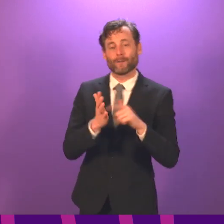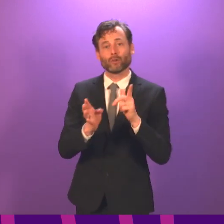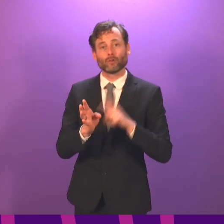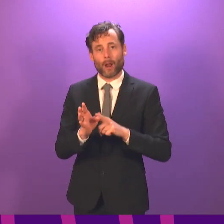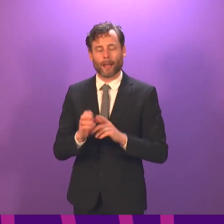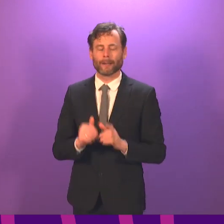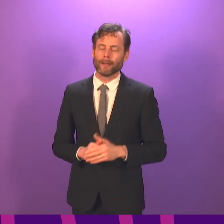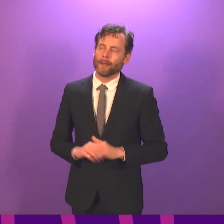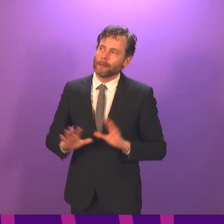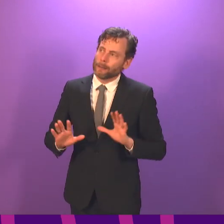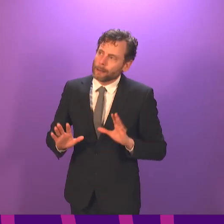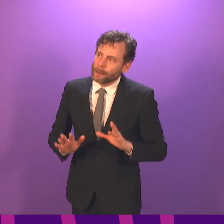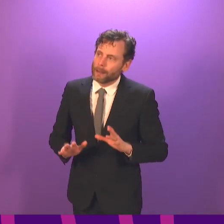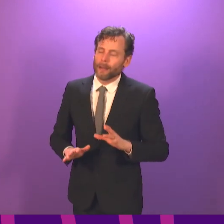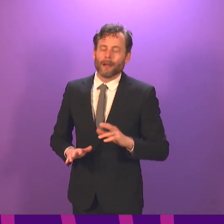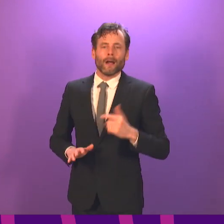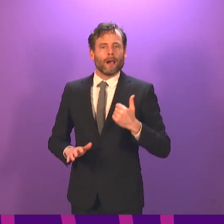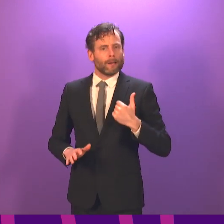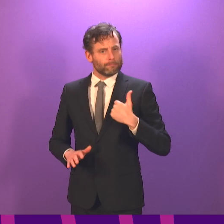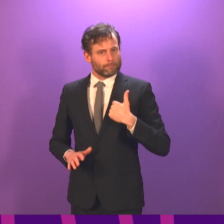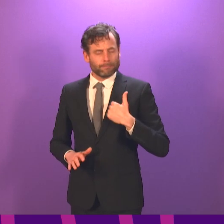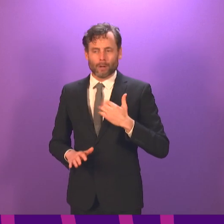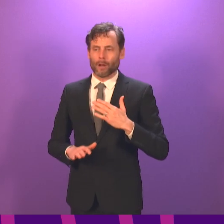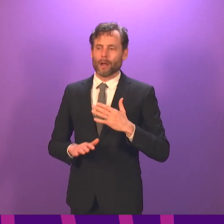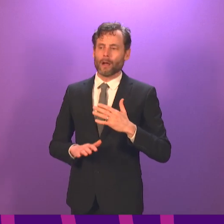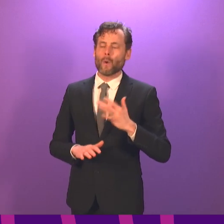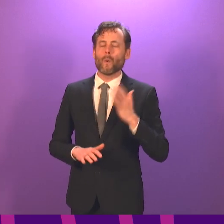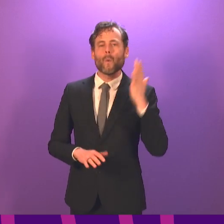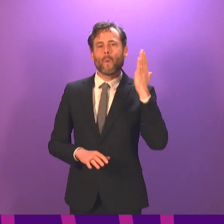I do not make this comment in relation to teachers in particular, but every time that